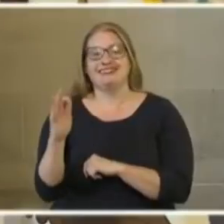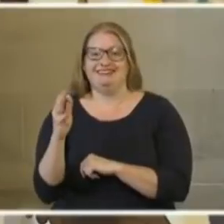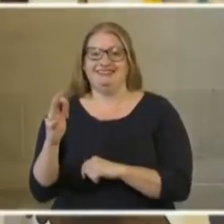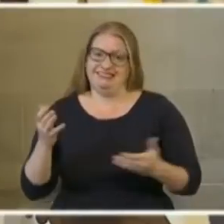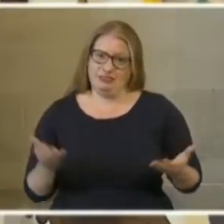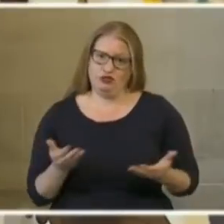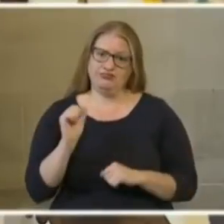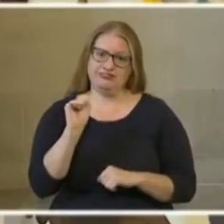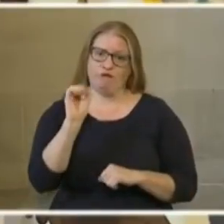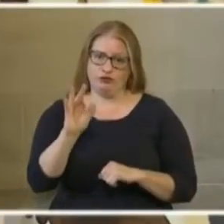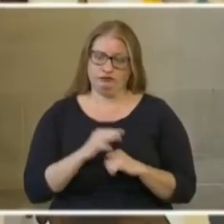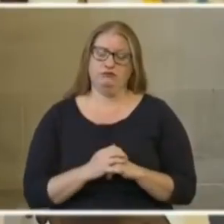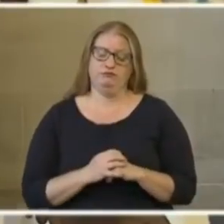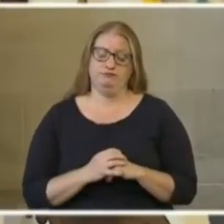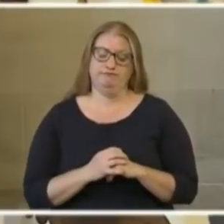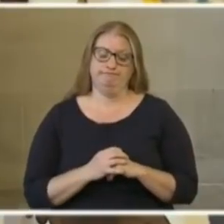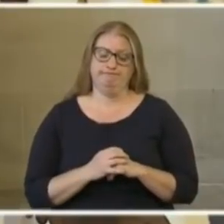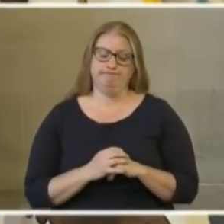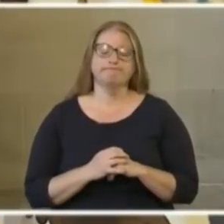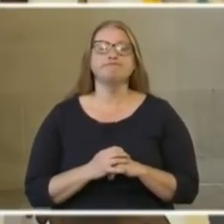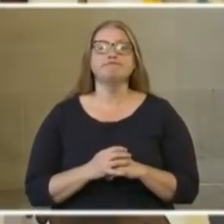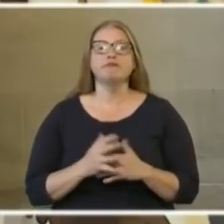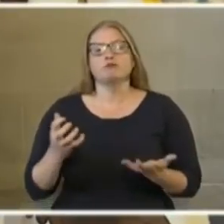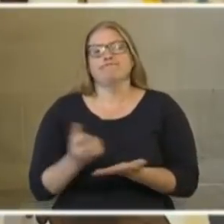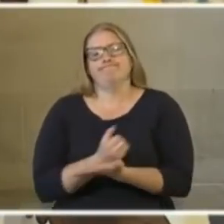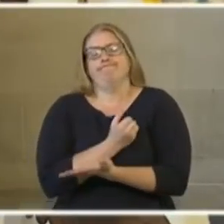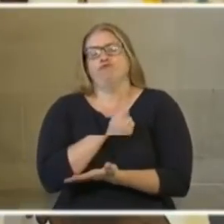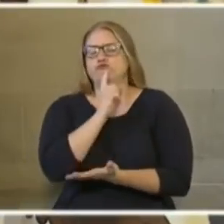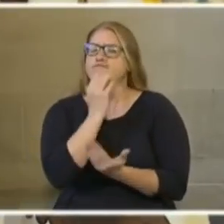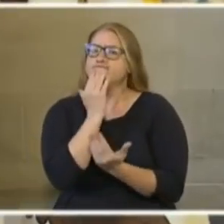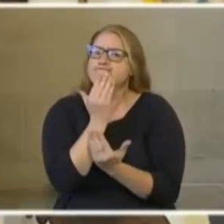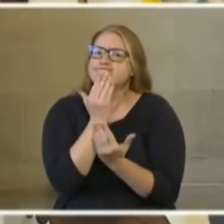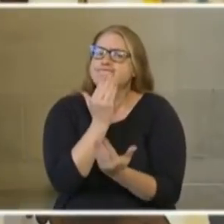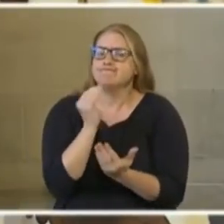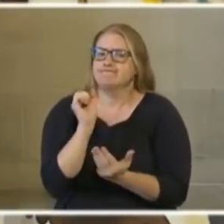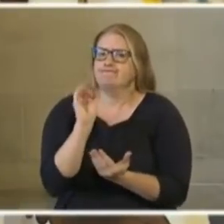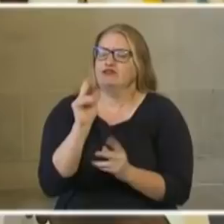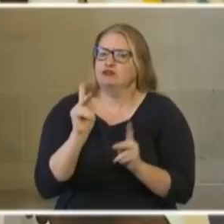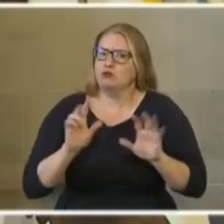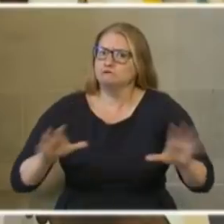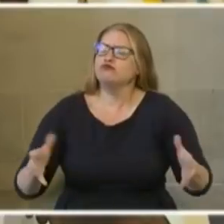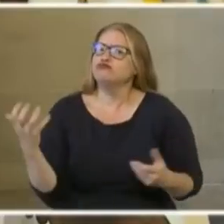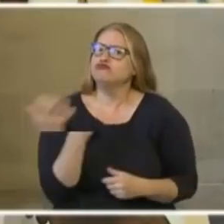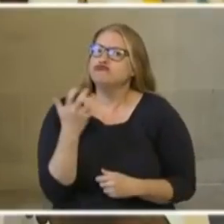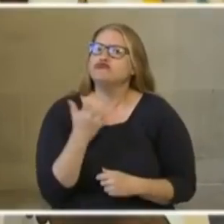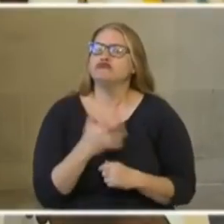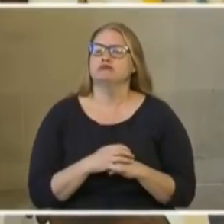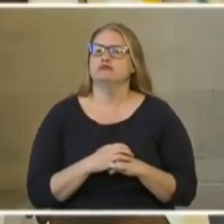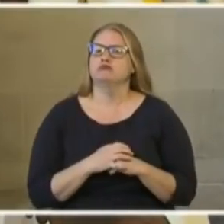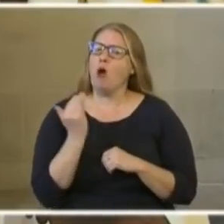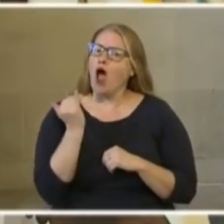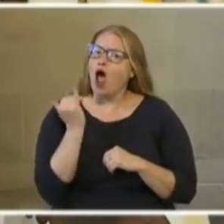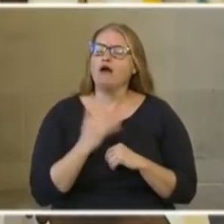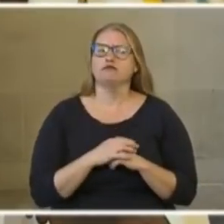AND 50 PEOPLE HAVE SADLY LOST THEIR LIVES TO COVID-19 IN SAN FRANCISCO. I WANT TO TAKE THIS MOMENT